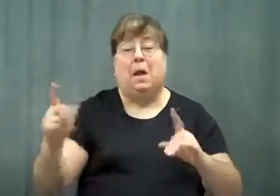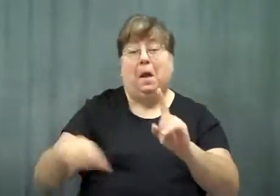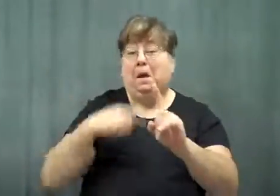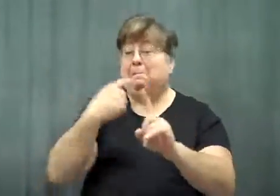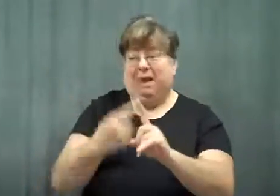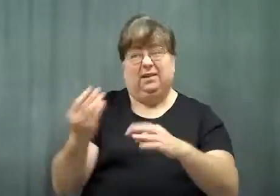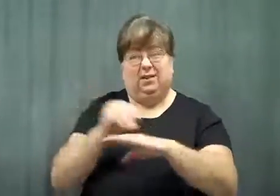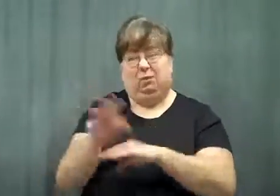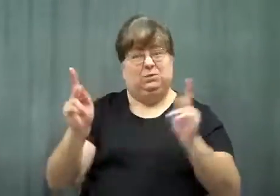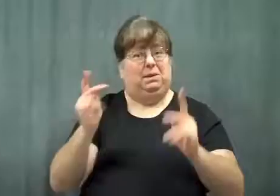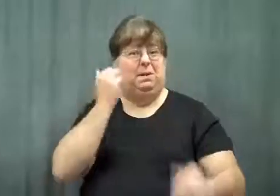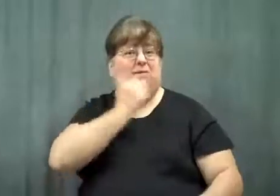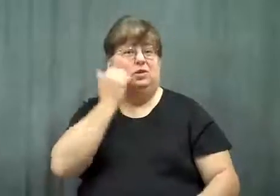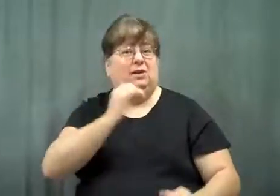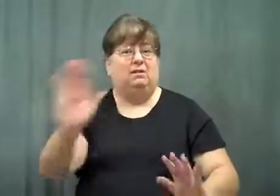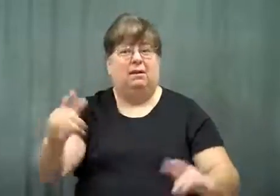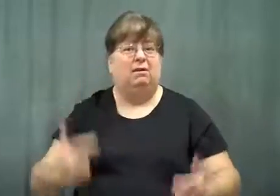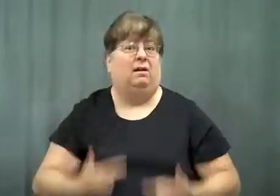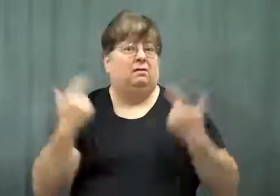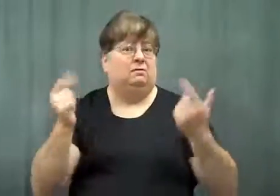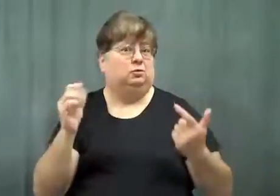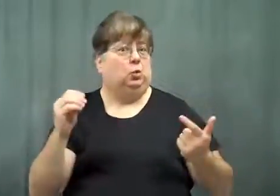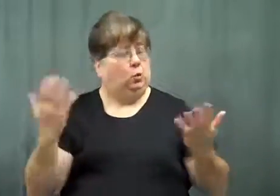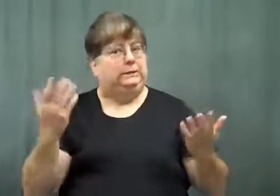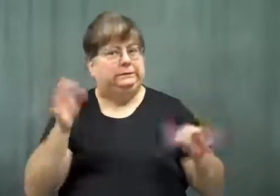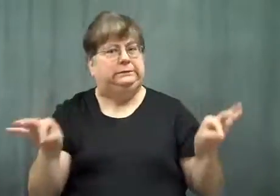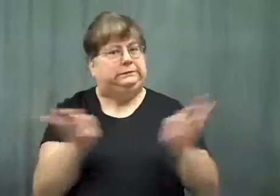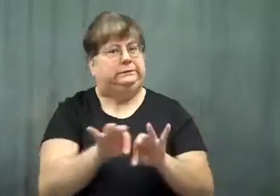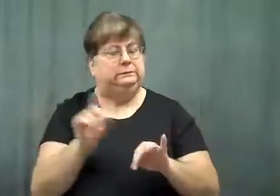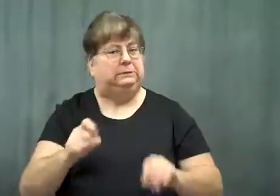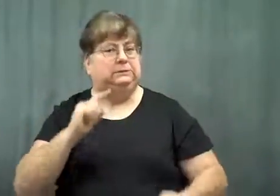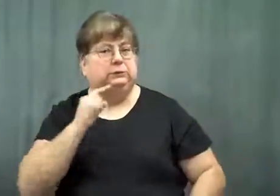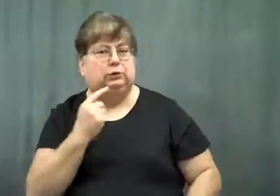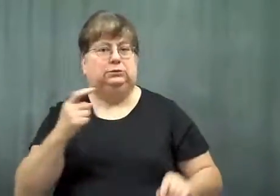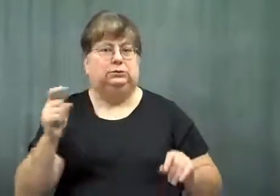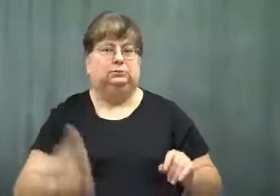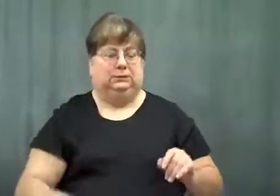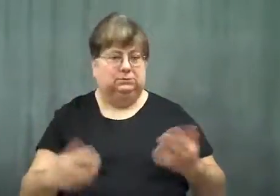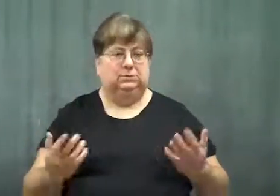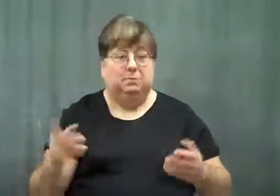She knew it was an important influence in the daily lives of the people.